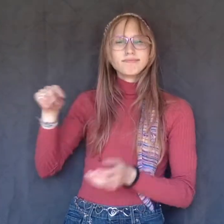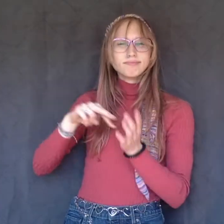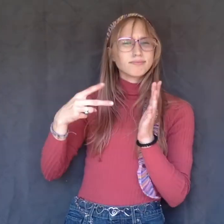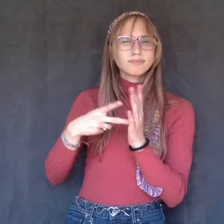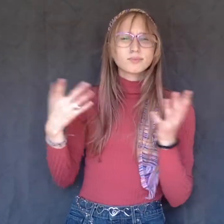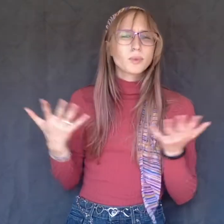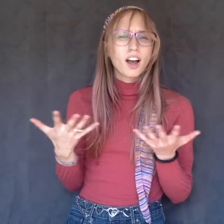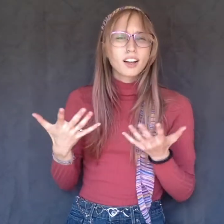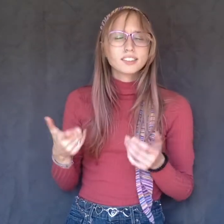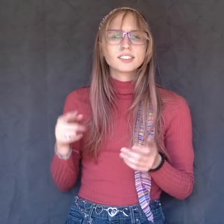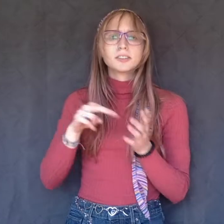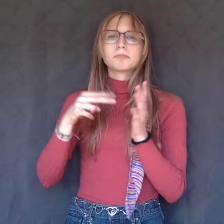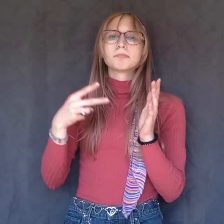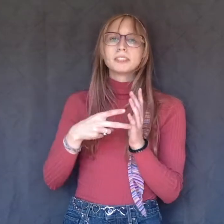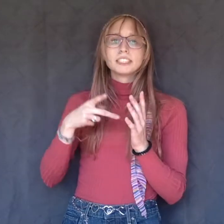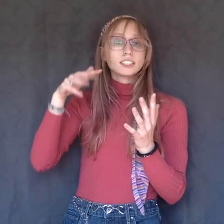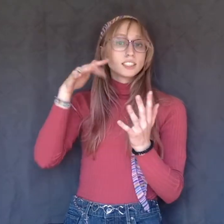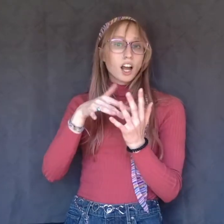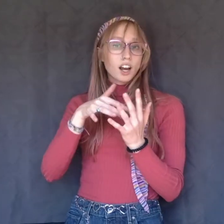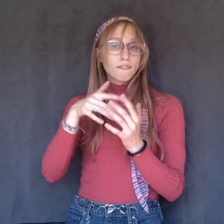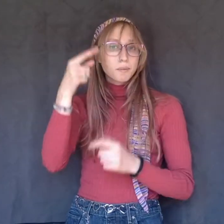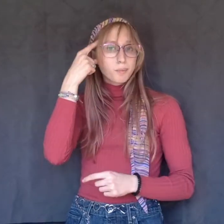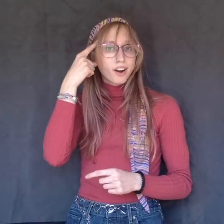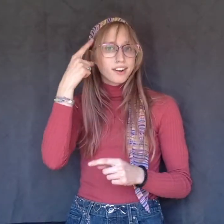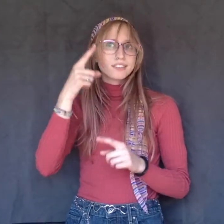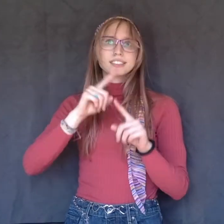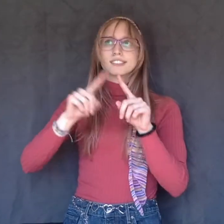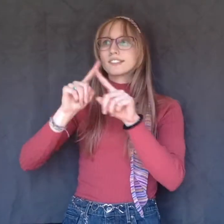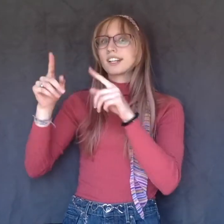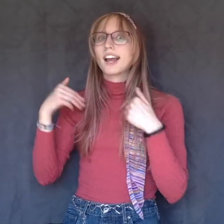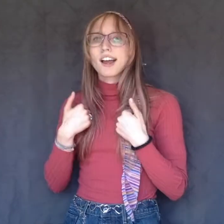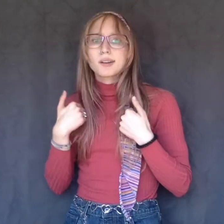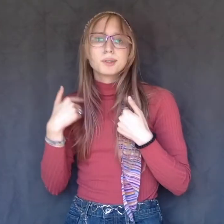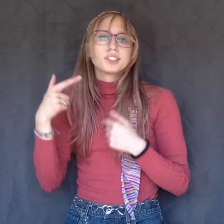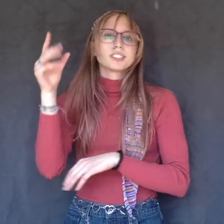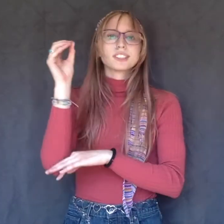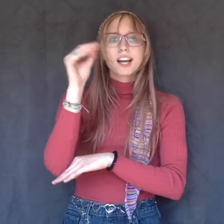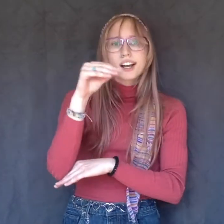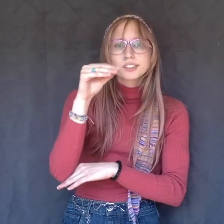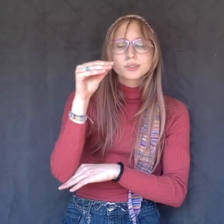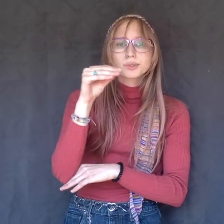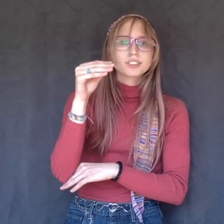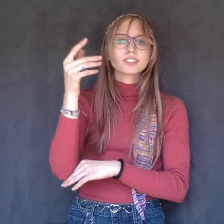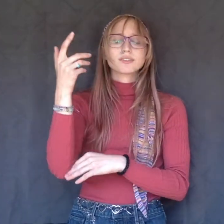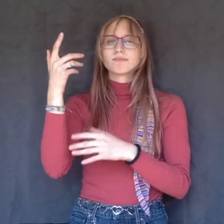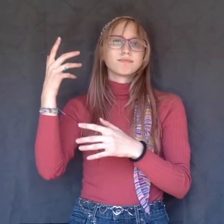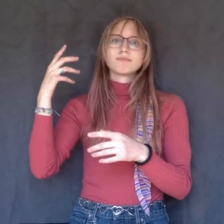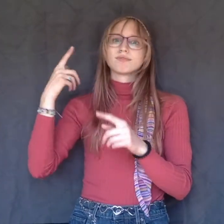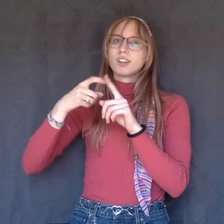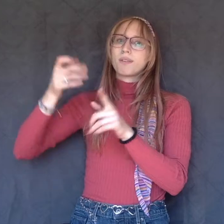What does paleontology mean? It means the study of the brain of different animals, dinosaurs etc